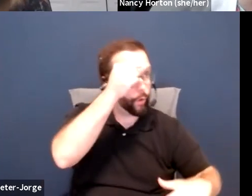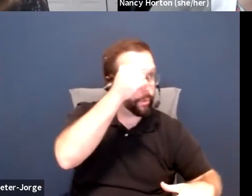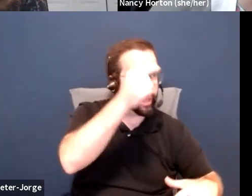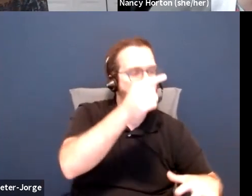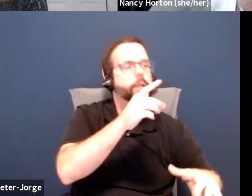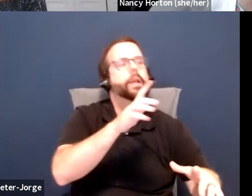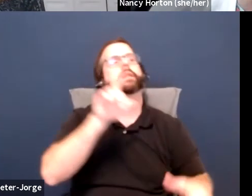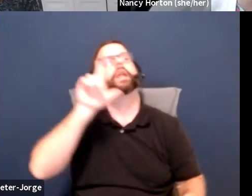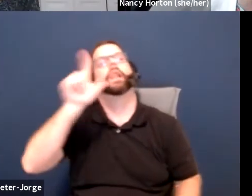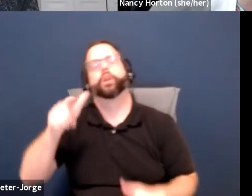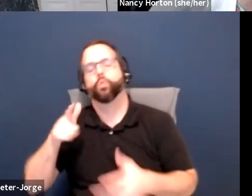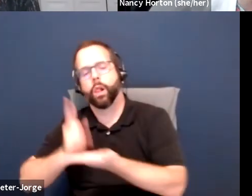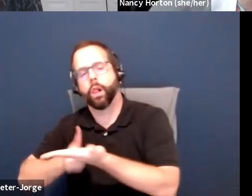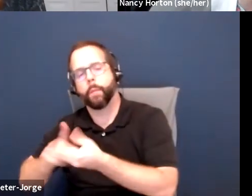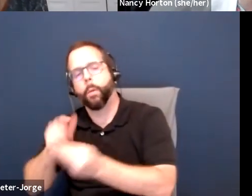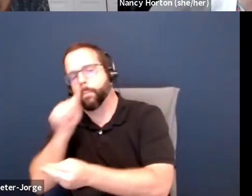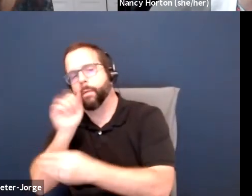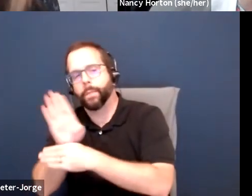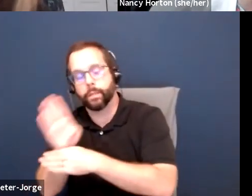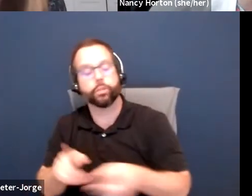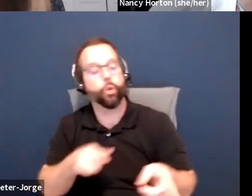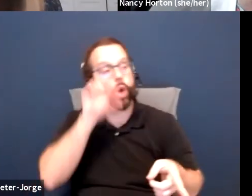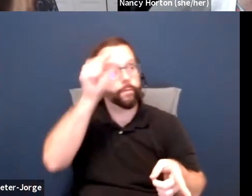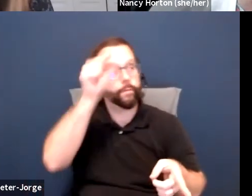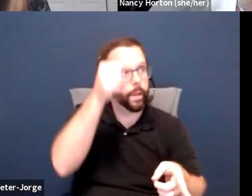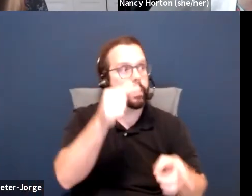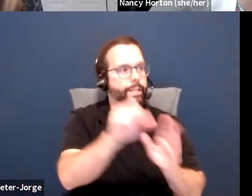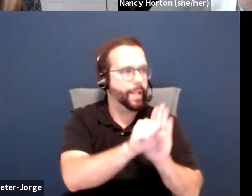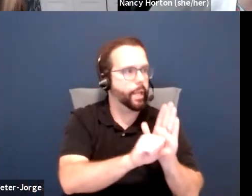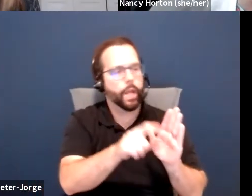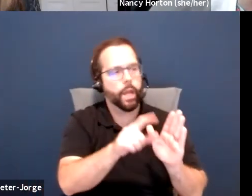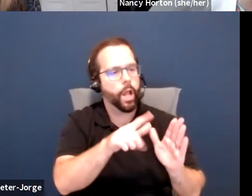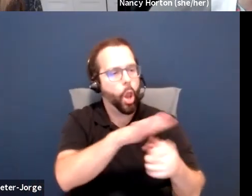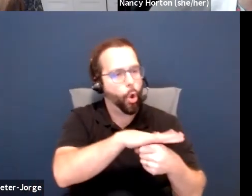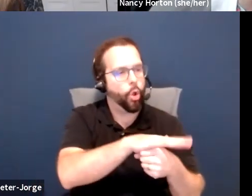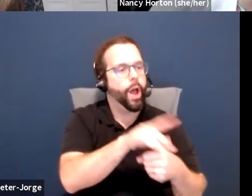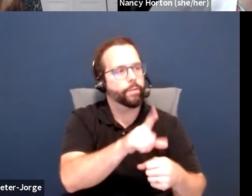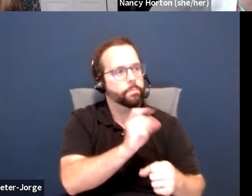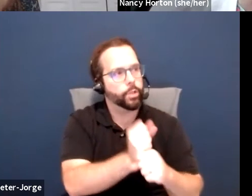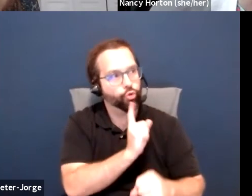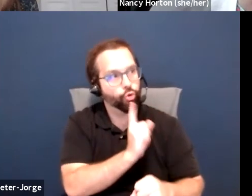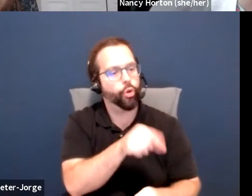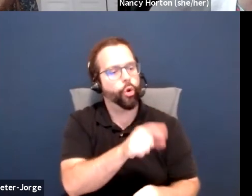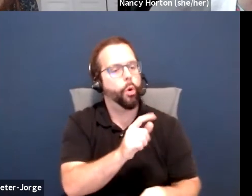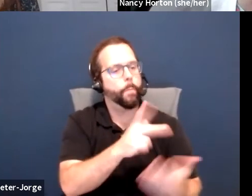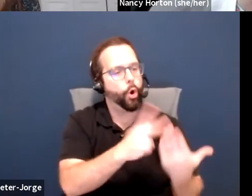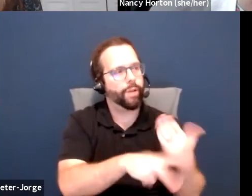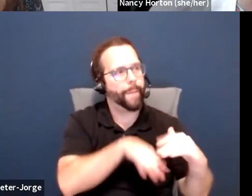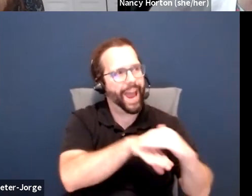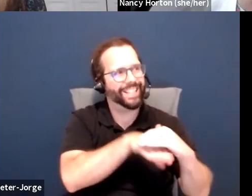to state and local government and then look at private businesses. So again, state and local governments have the